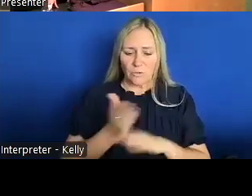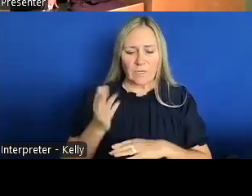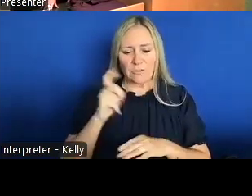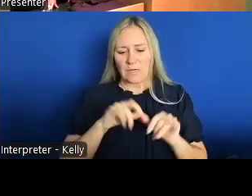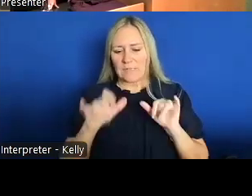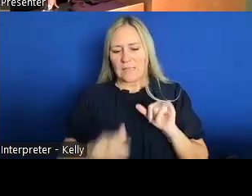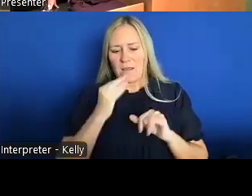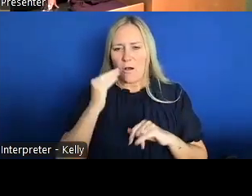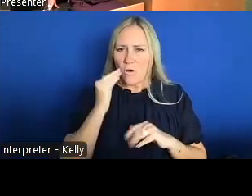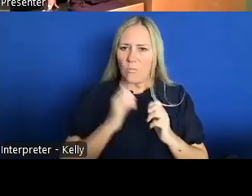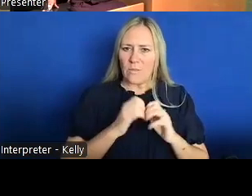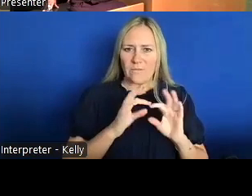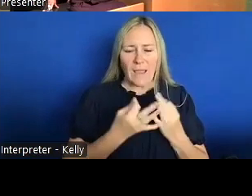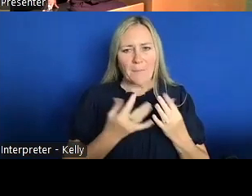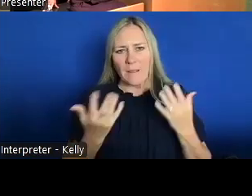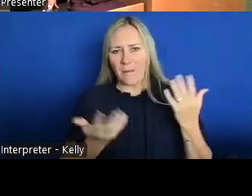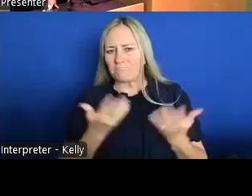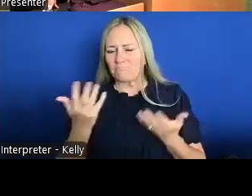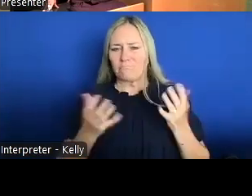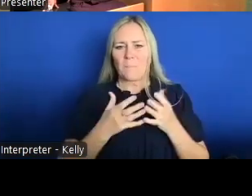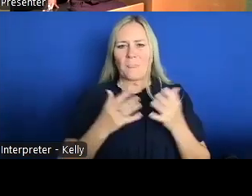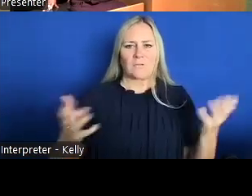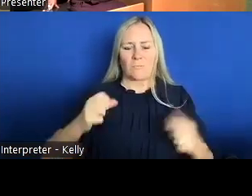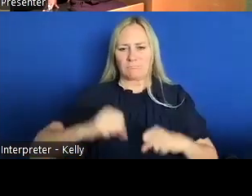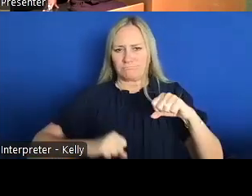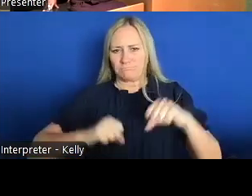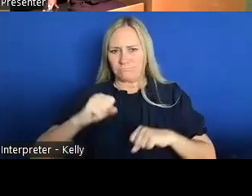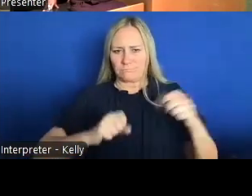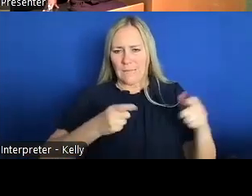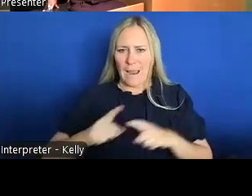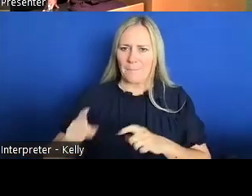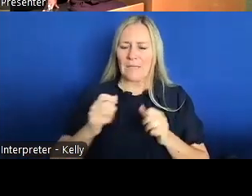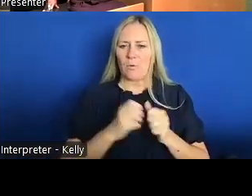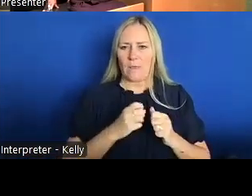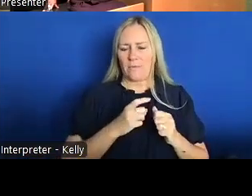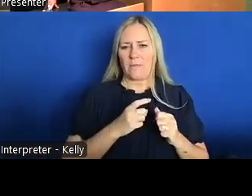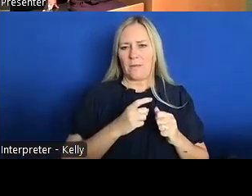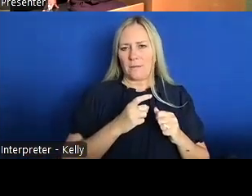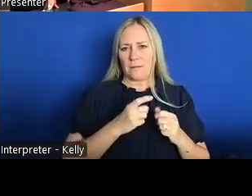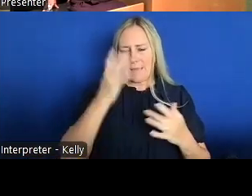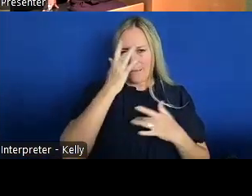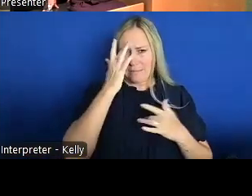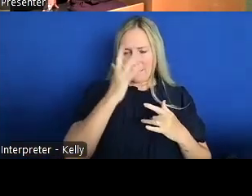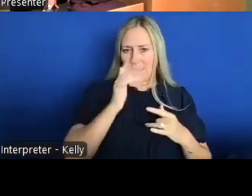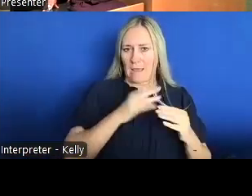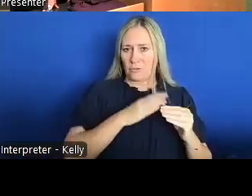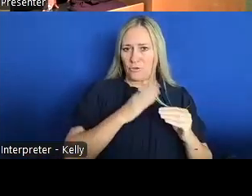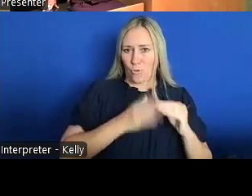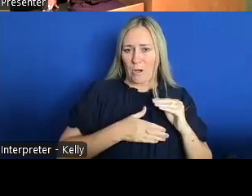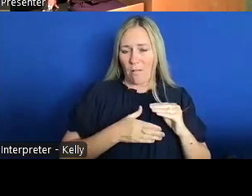uncertainty with terminal illnesses that we have to help families talk about making the most of